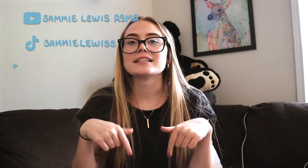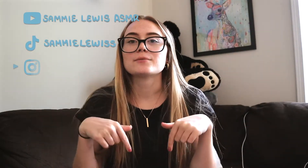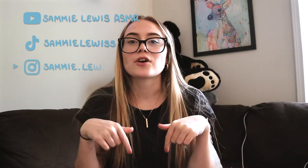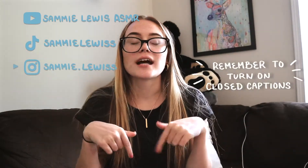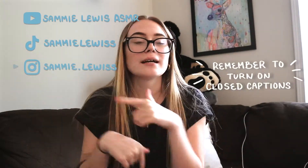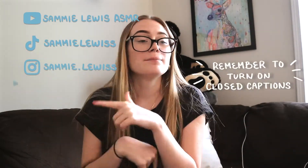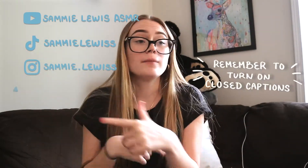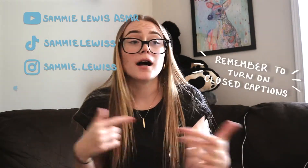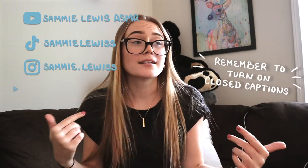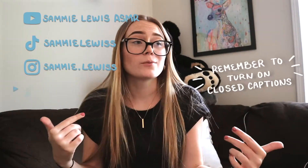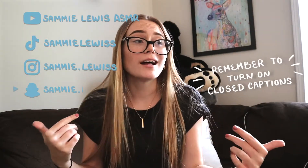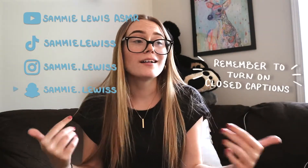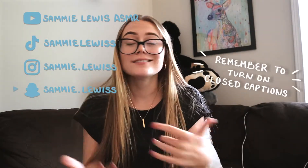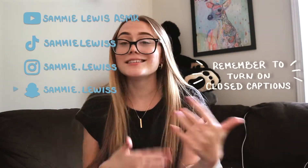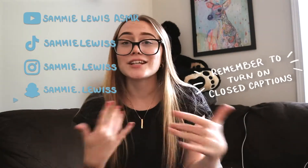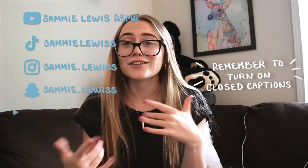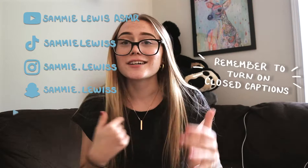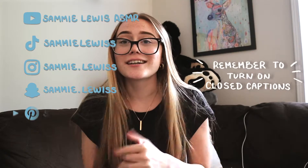and subscribe as well... you know